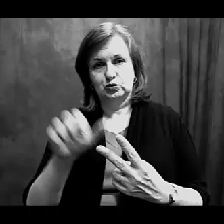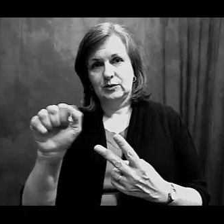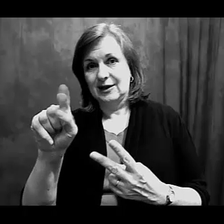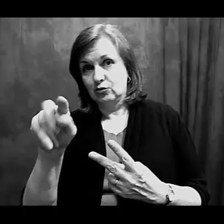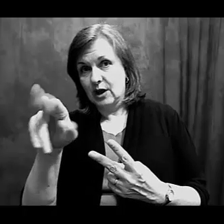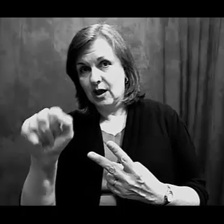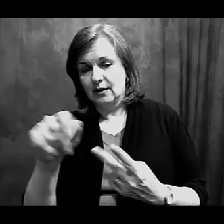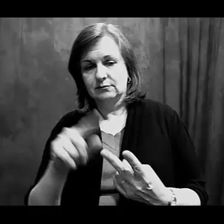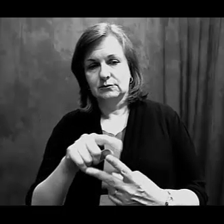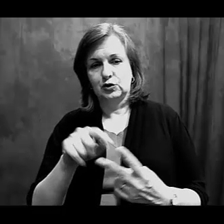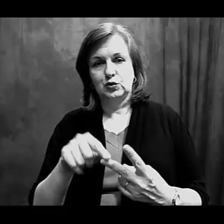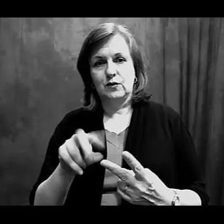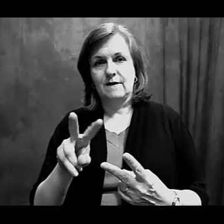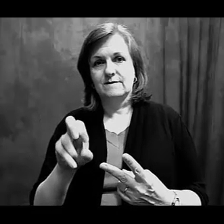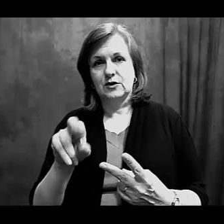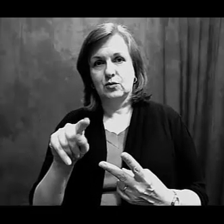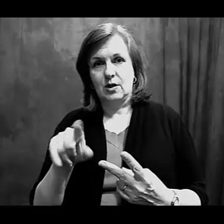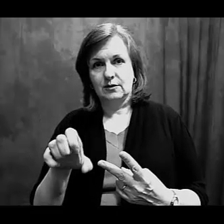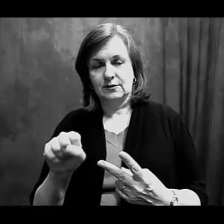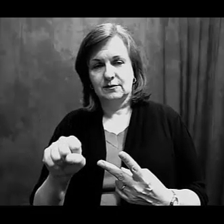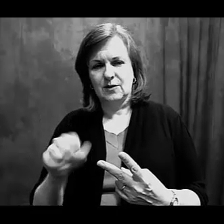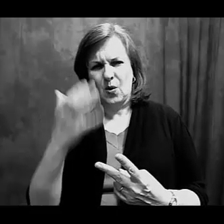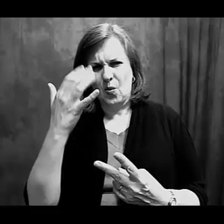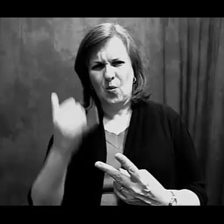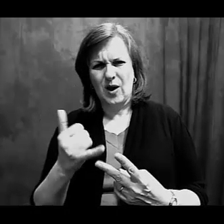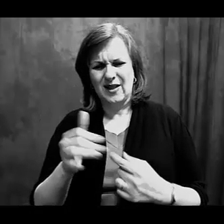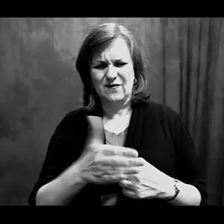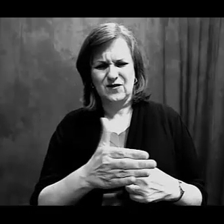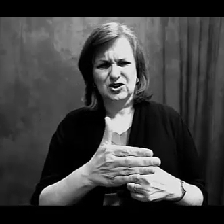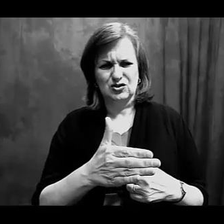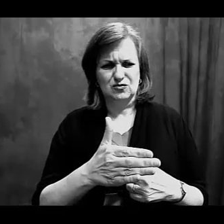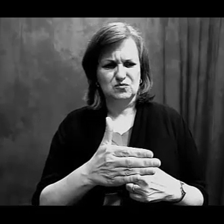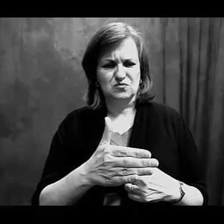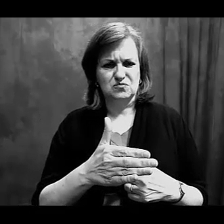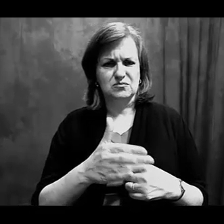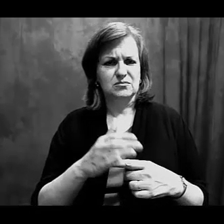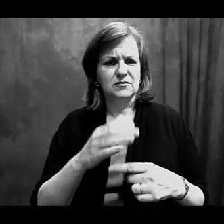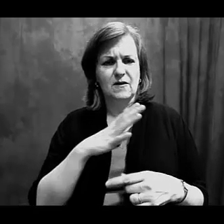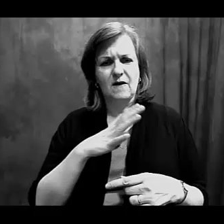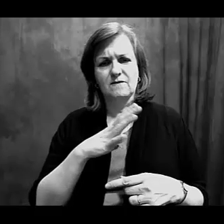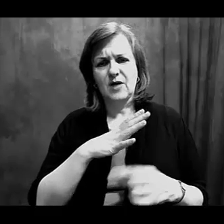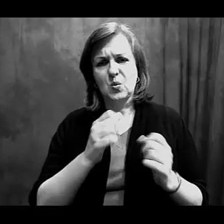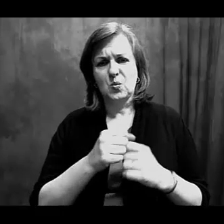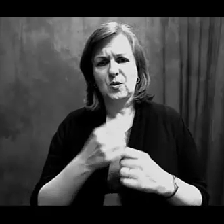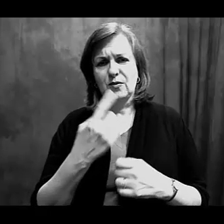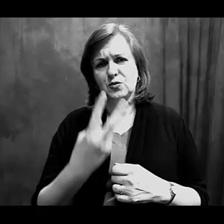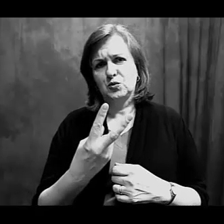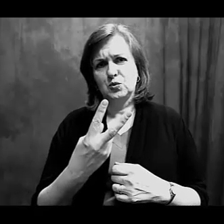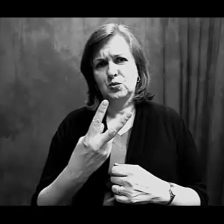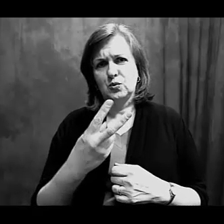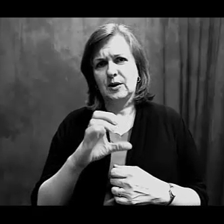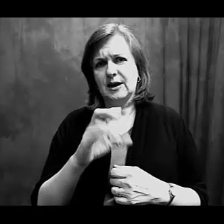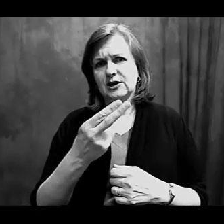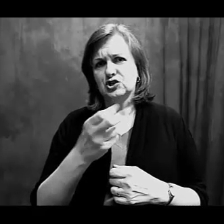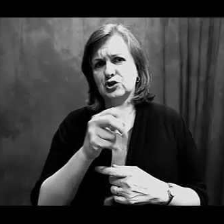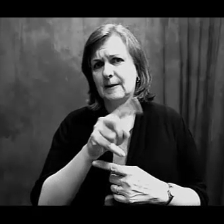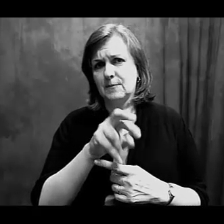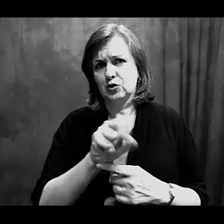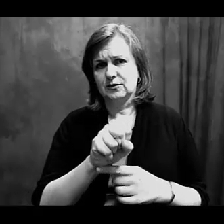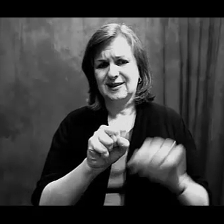two atria - two ventricle so why do these guys get away with having just 2 chambers to their heart instead of 4